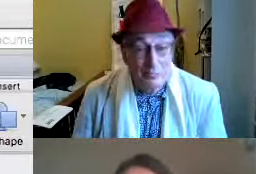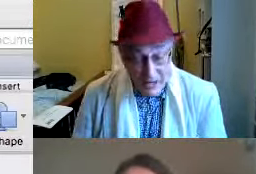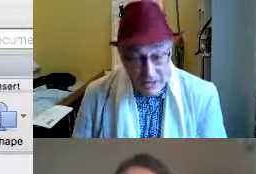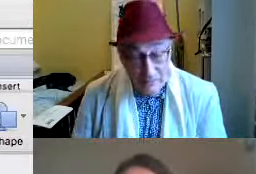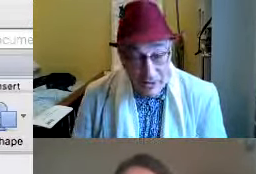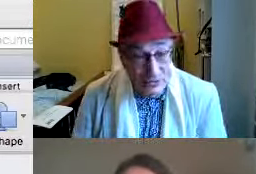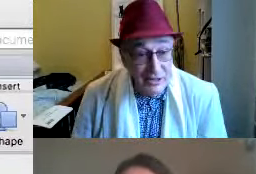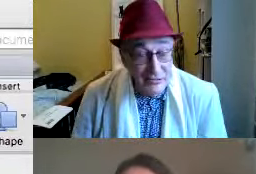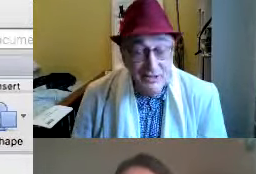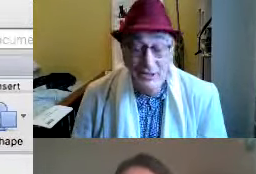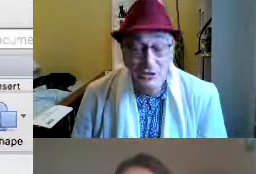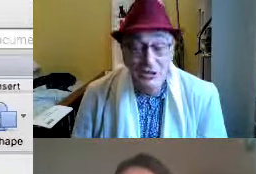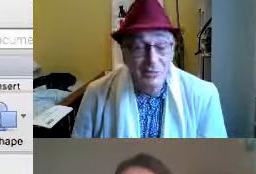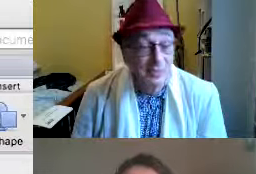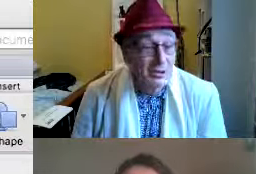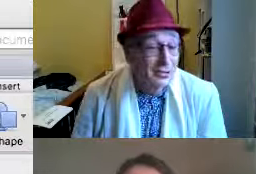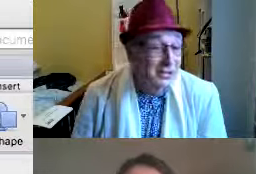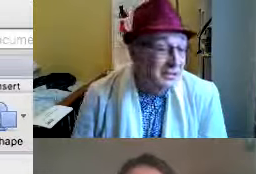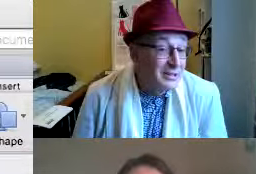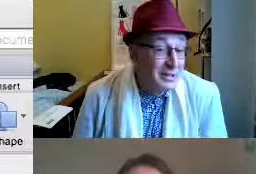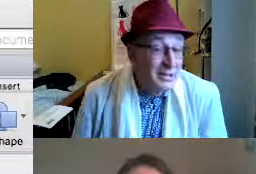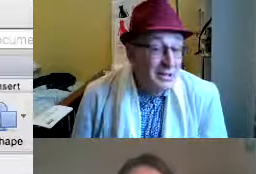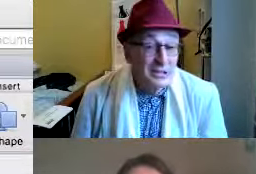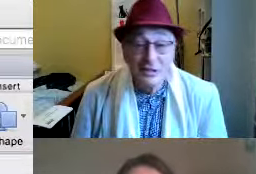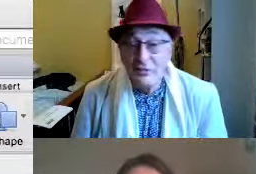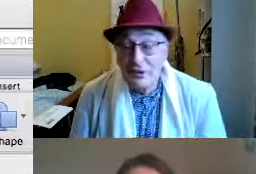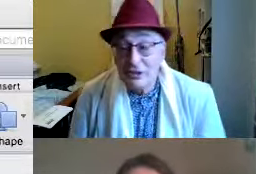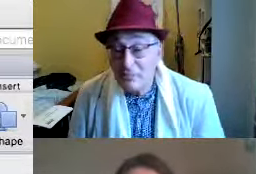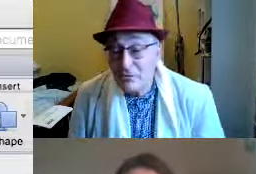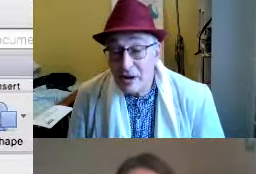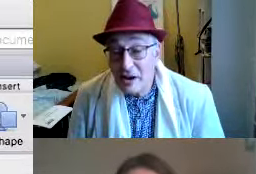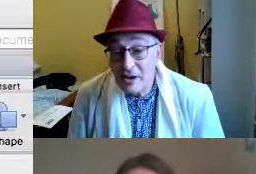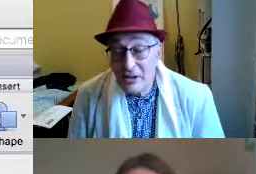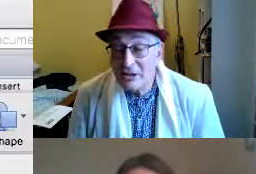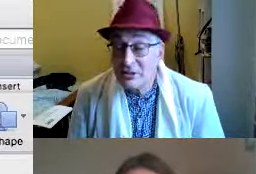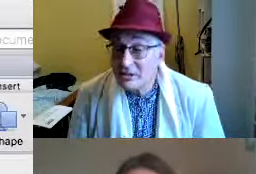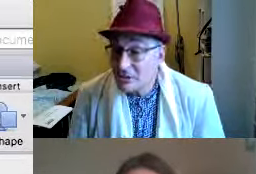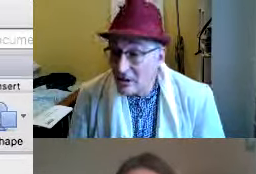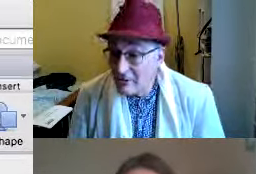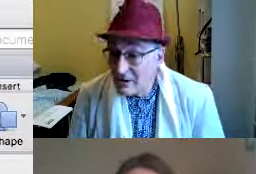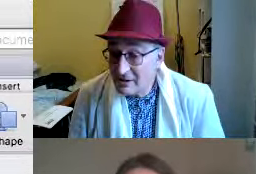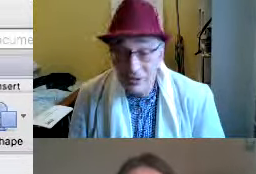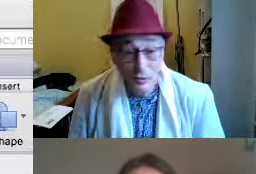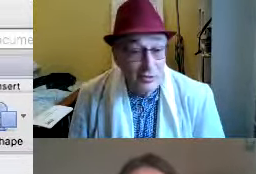big building really interesting building center for contemporary art that's in derry in northern